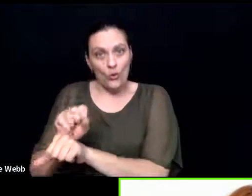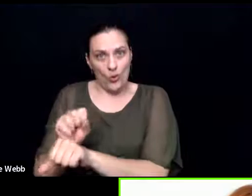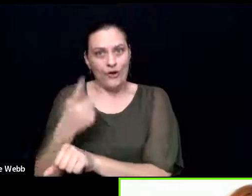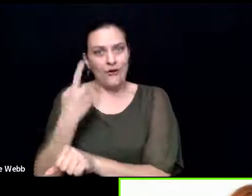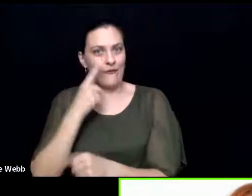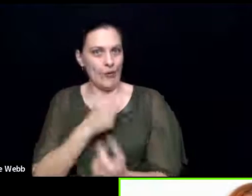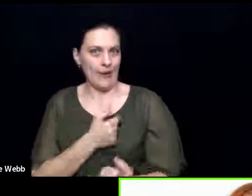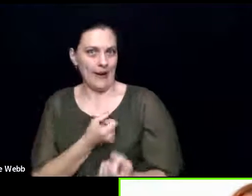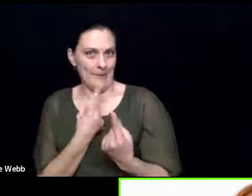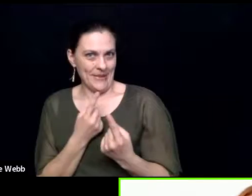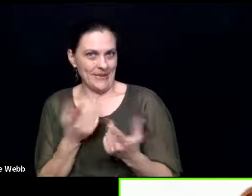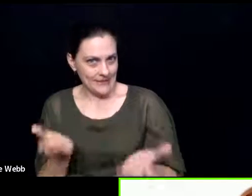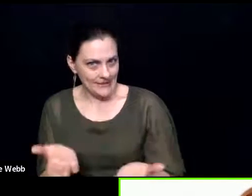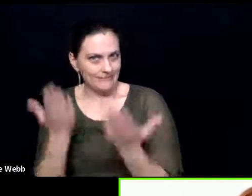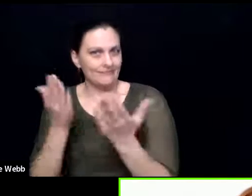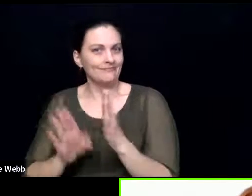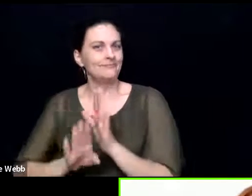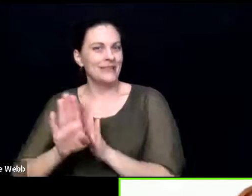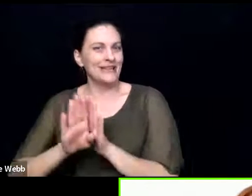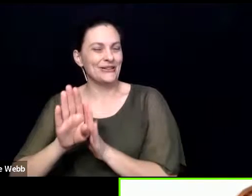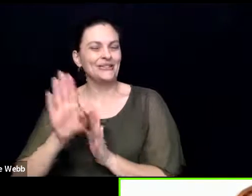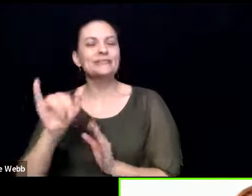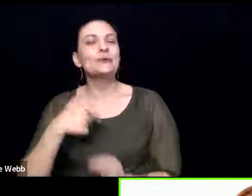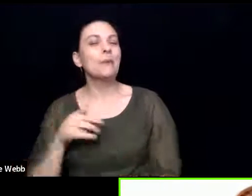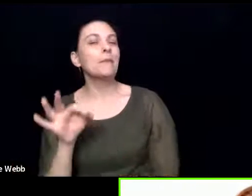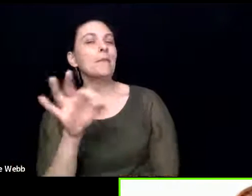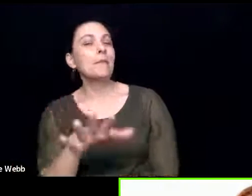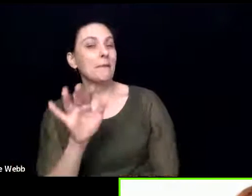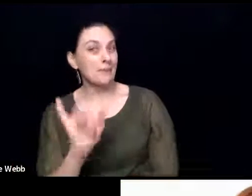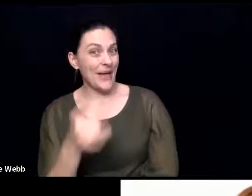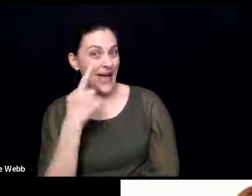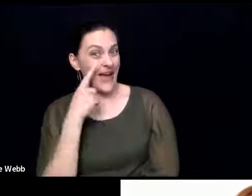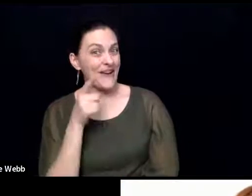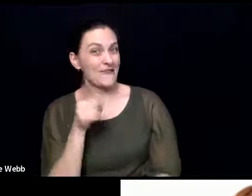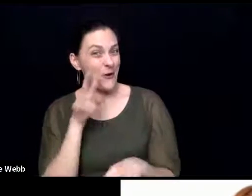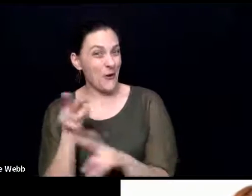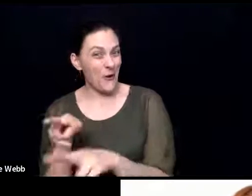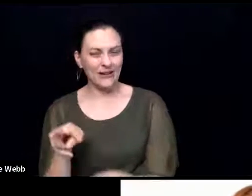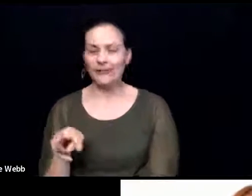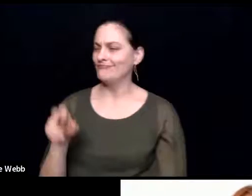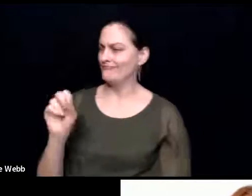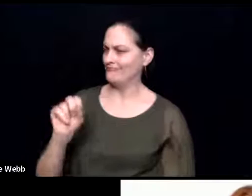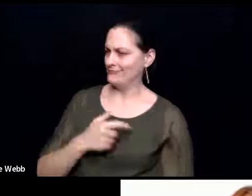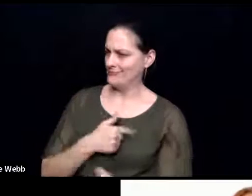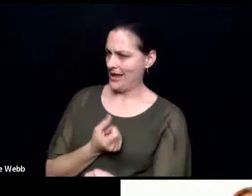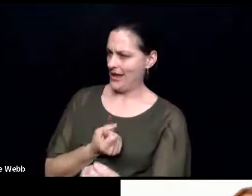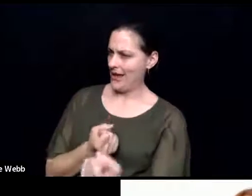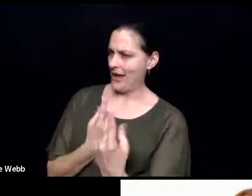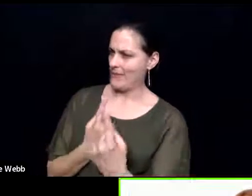take a look at that. All right. TERRI GIVENS: Empathy is a great thing. MELINDA EPLER: 100%.